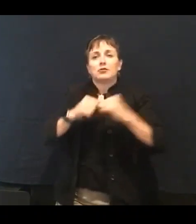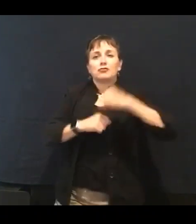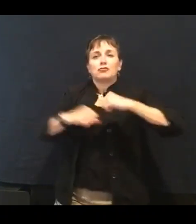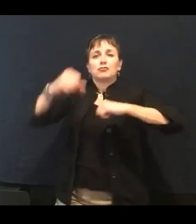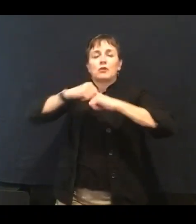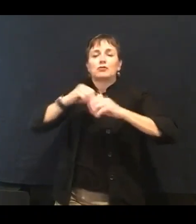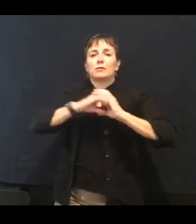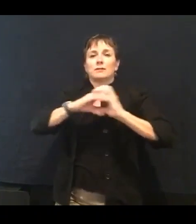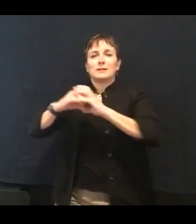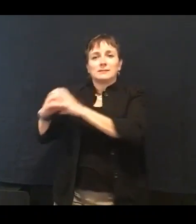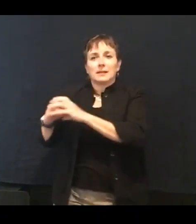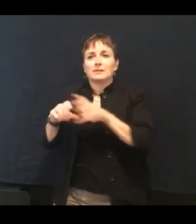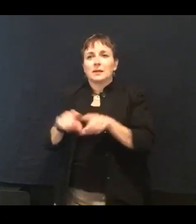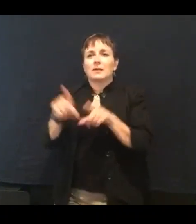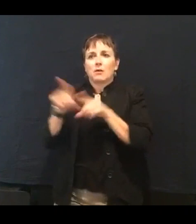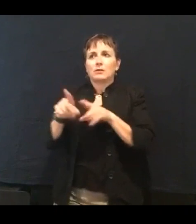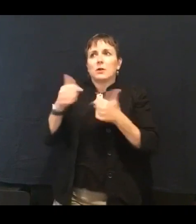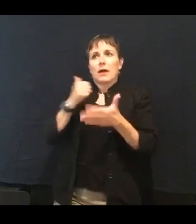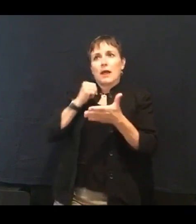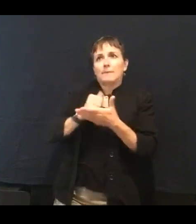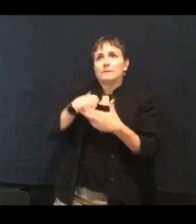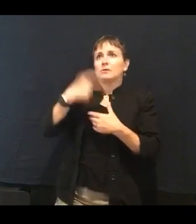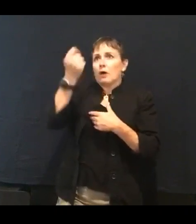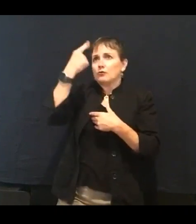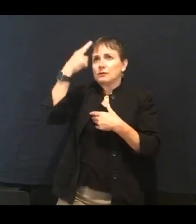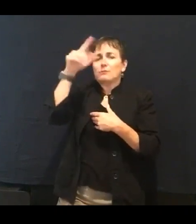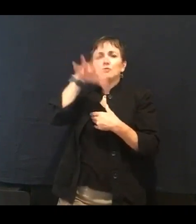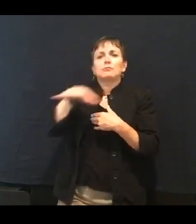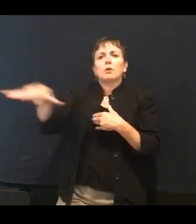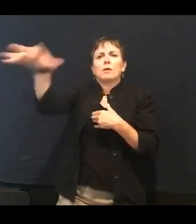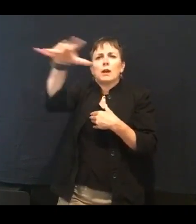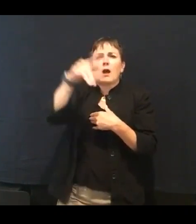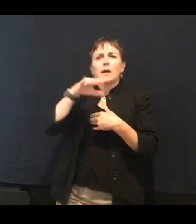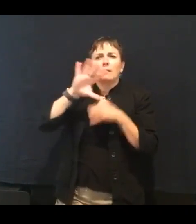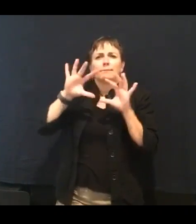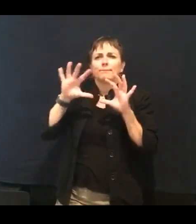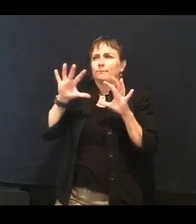perceive the external environment and communicate with the brain.